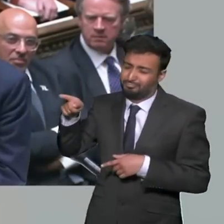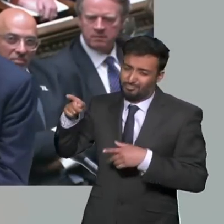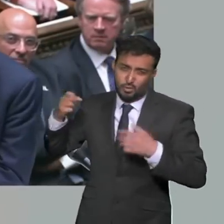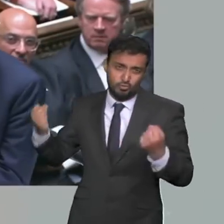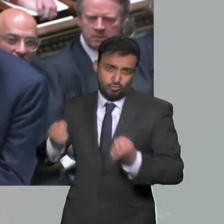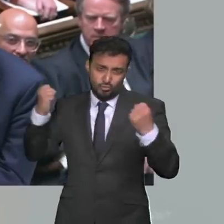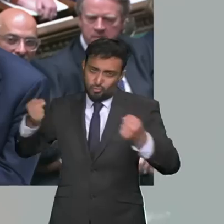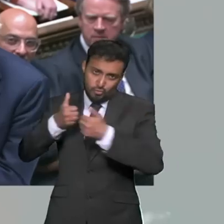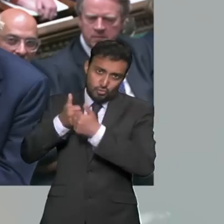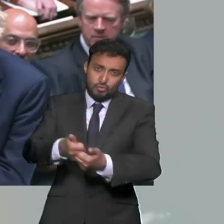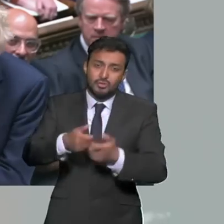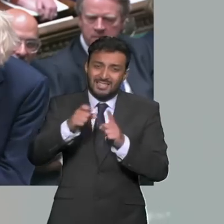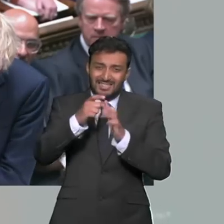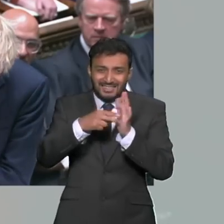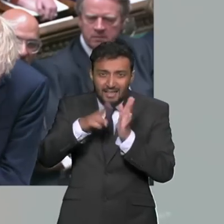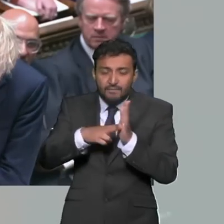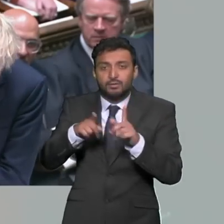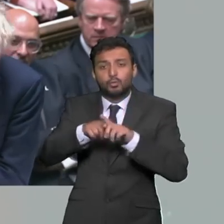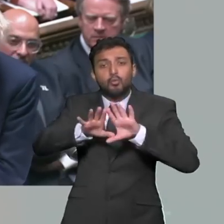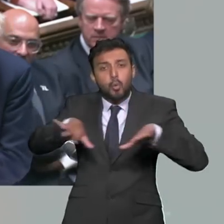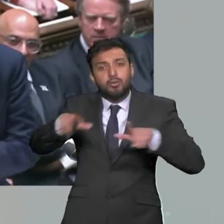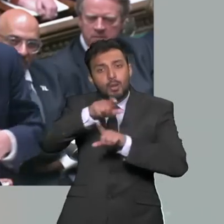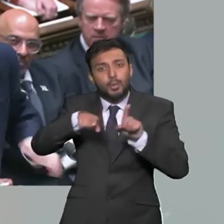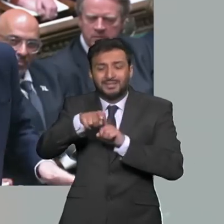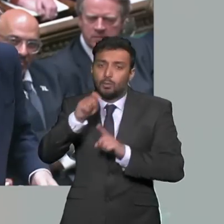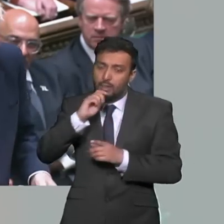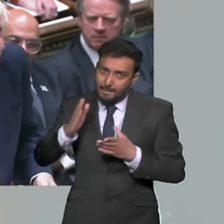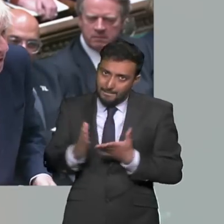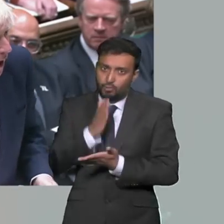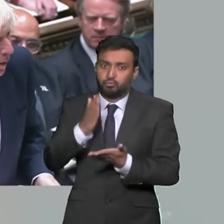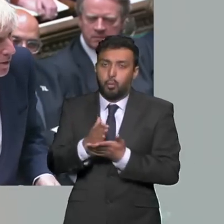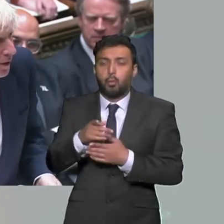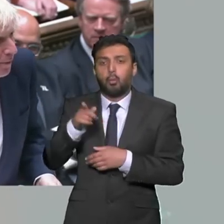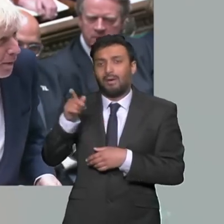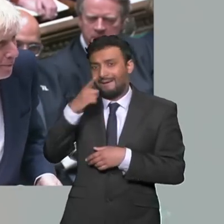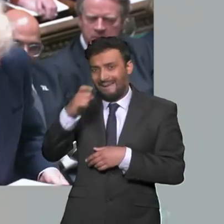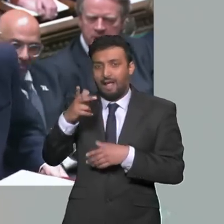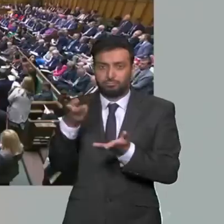both she and Helen Hurford get a meeting with the relevant Minister to discuss her ideas further.